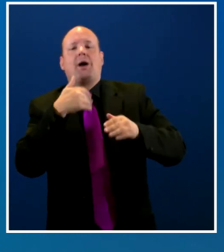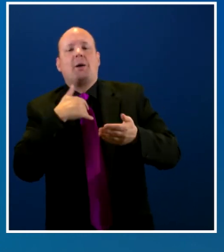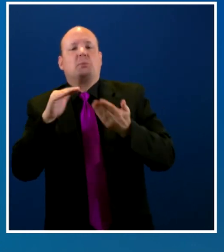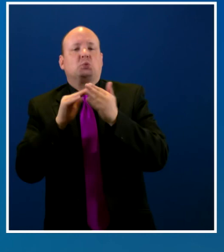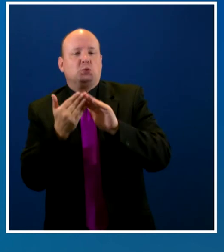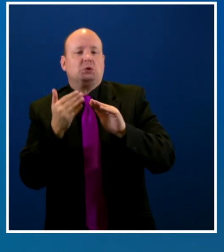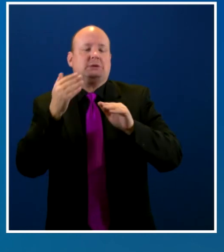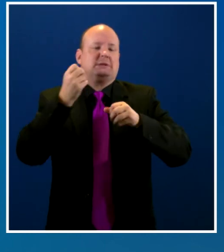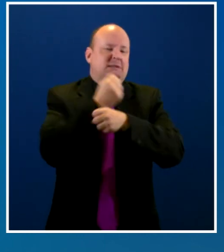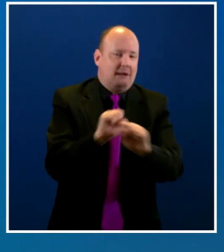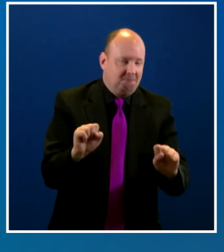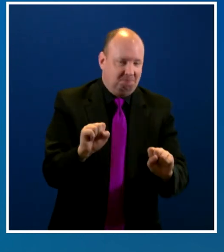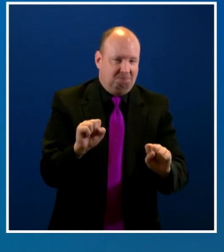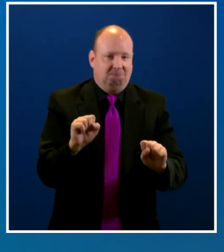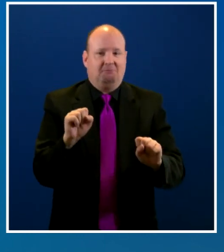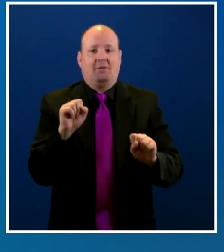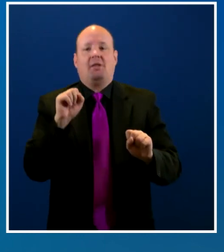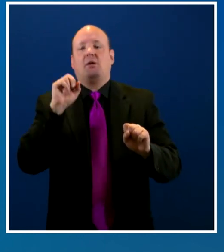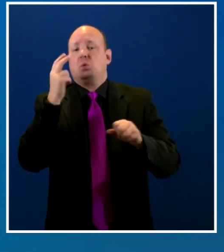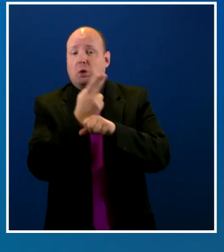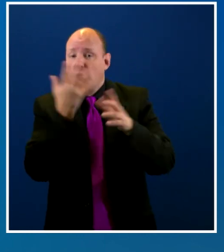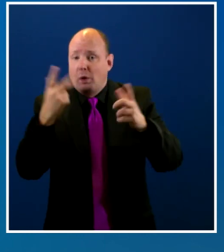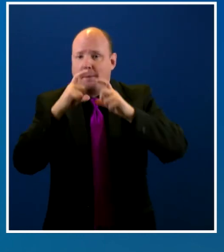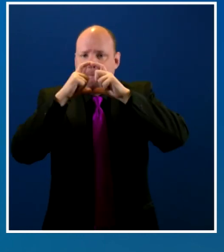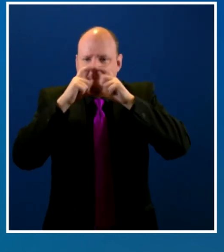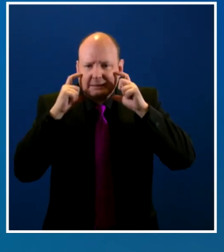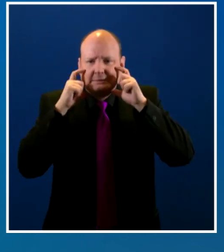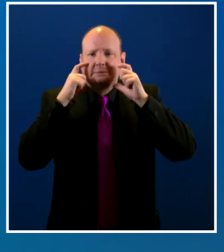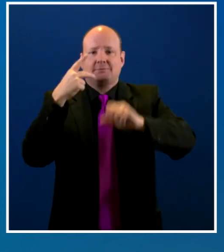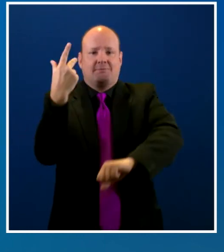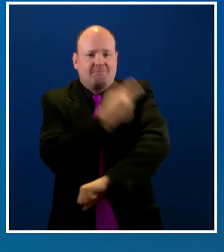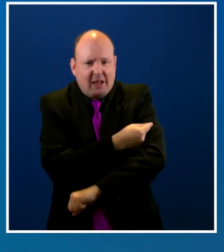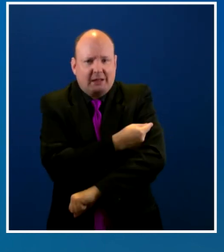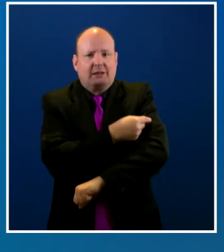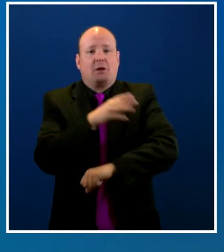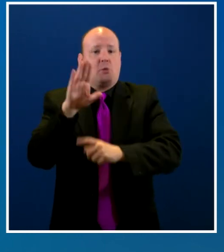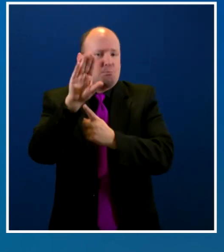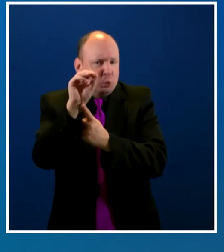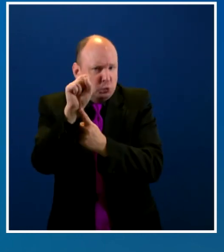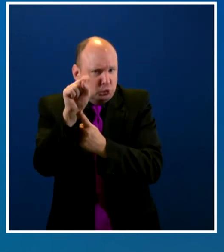When we mask up, vax up and get boosted, we do our part to keep